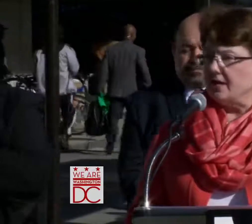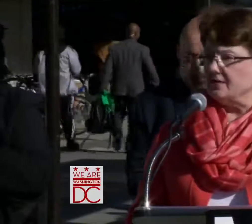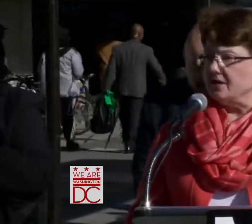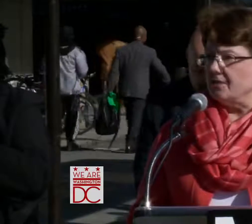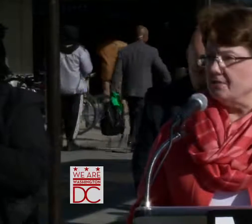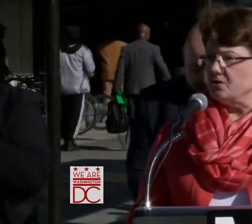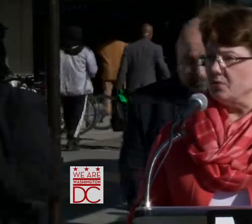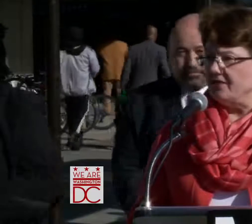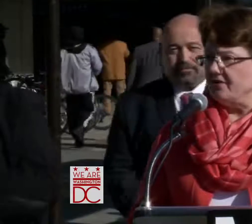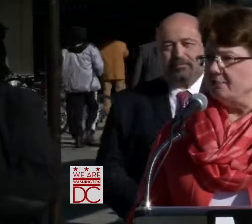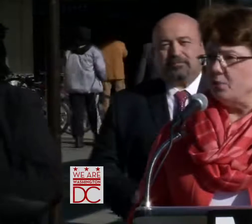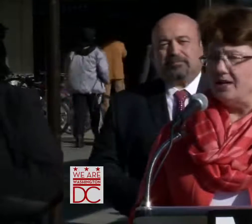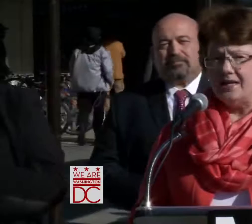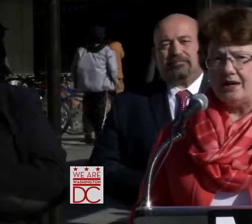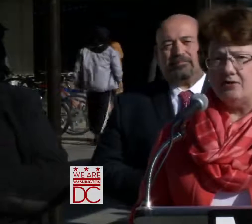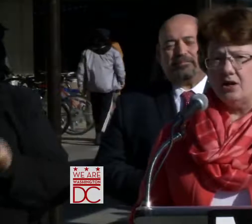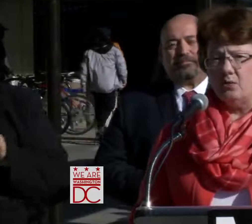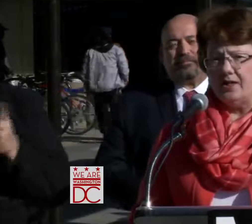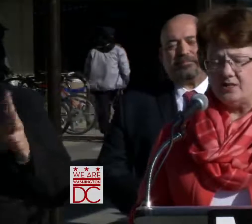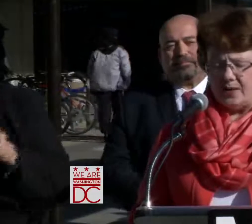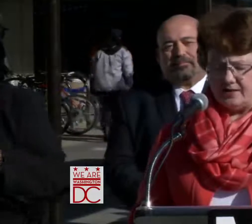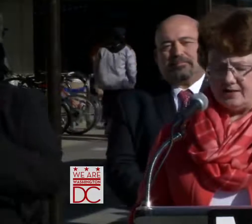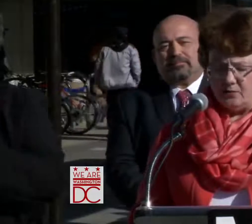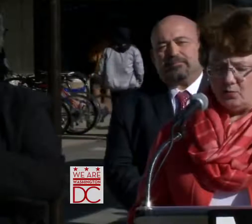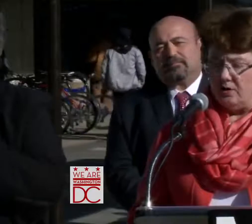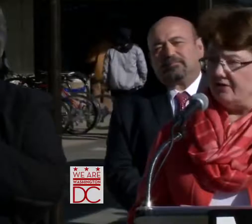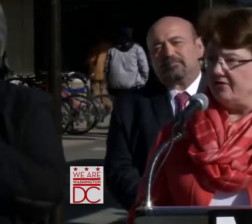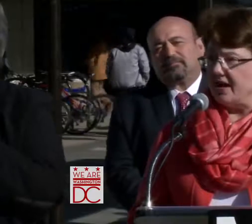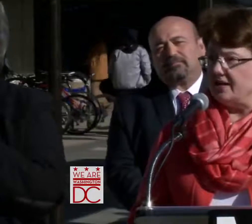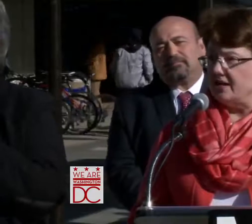AS MR. WIEDEFELD POINTED OUT WE EXPECT THAT IT WILL AFFECT